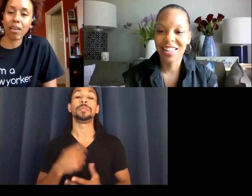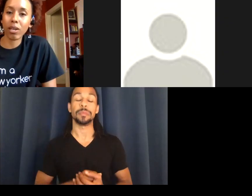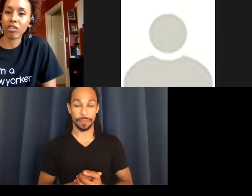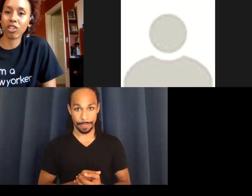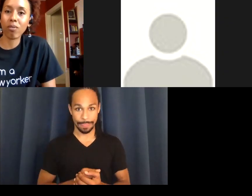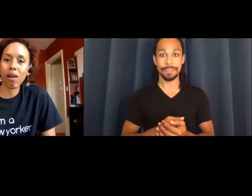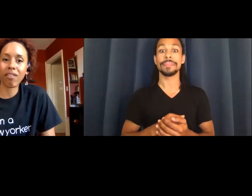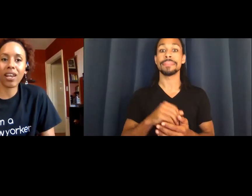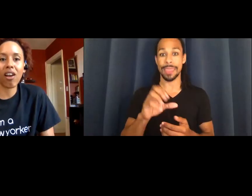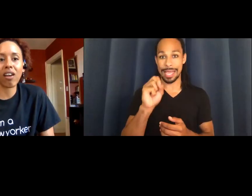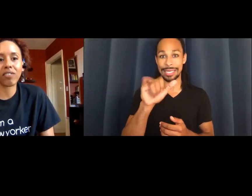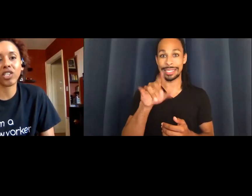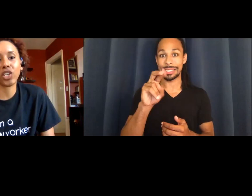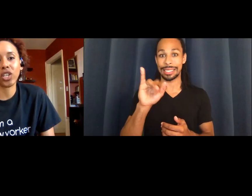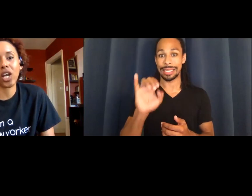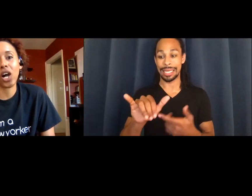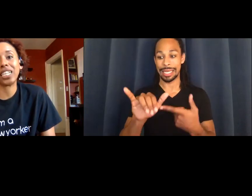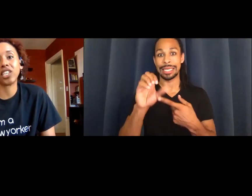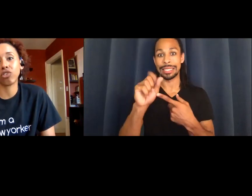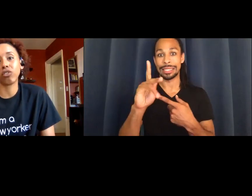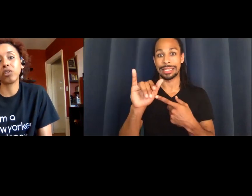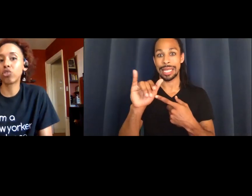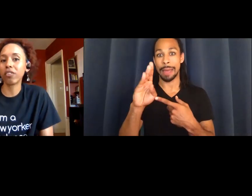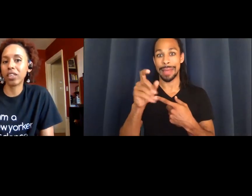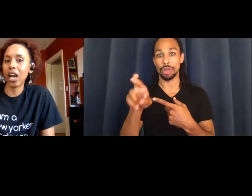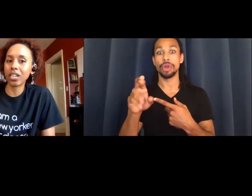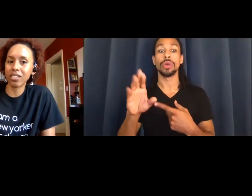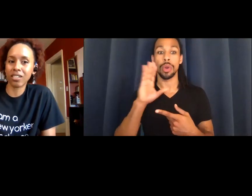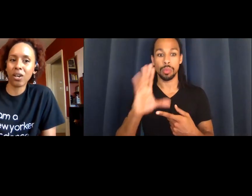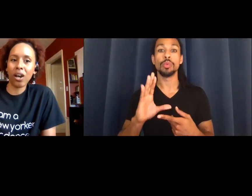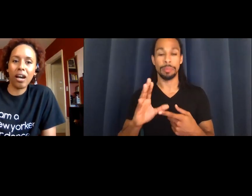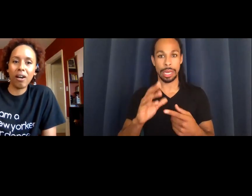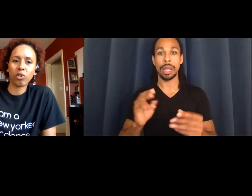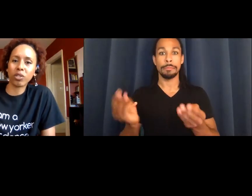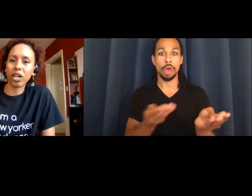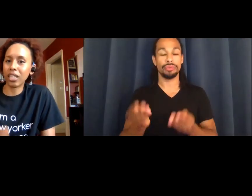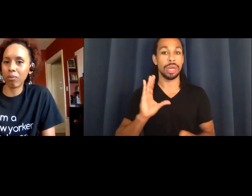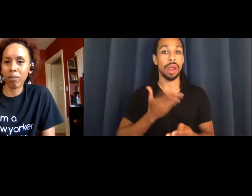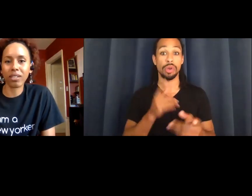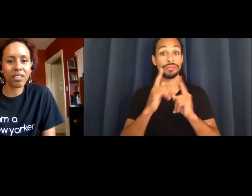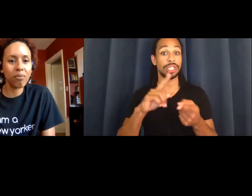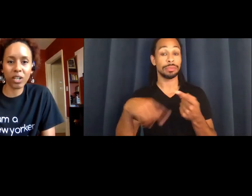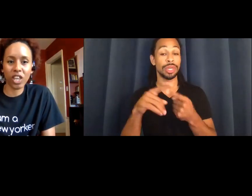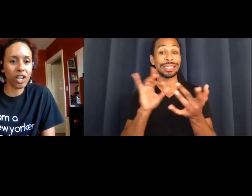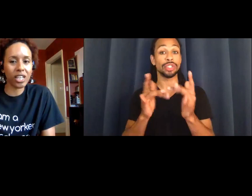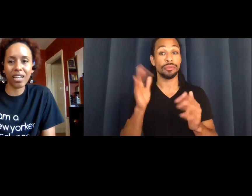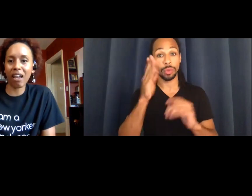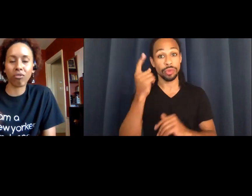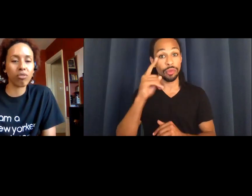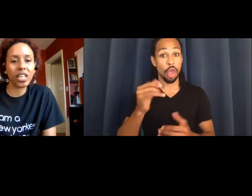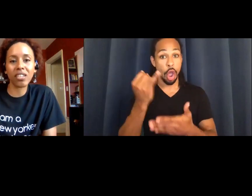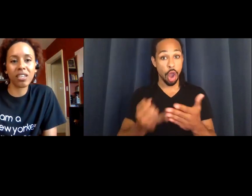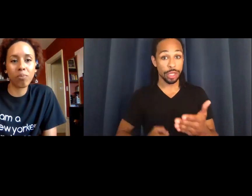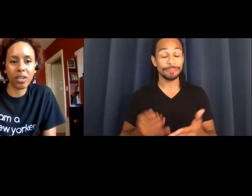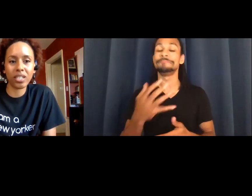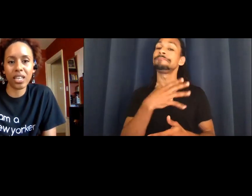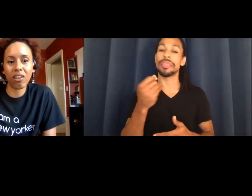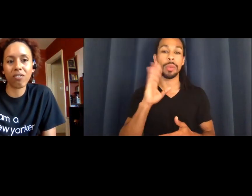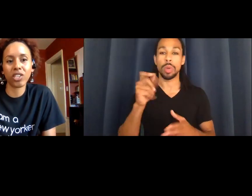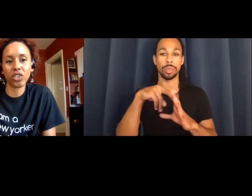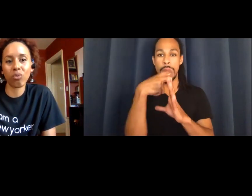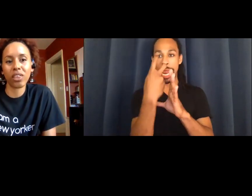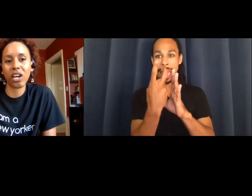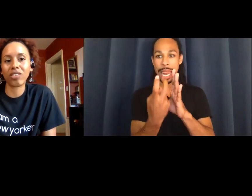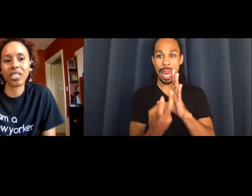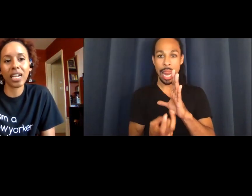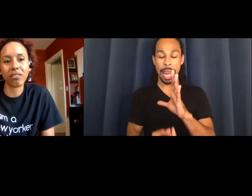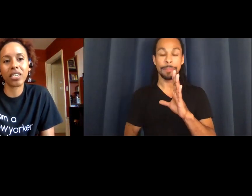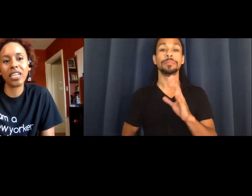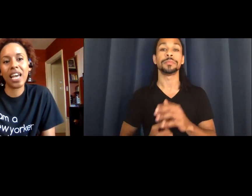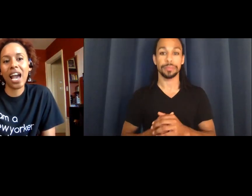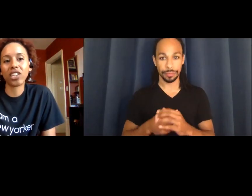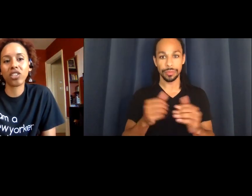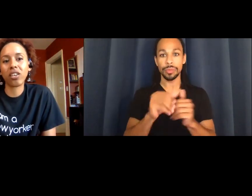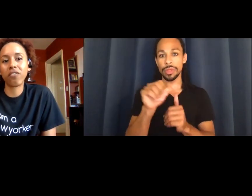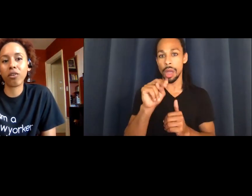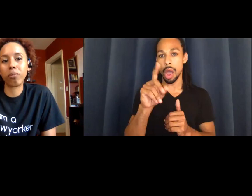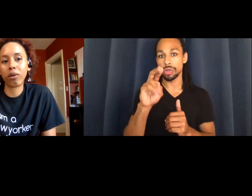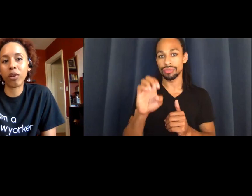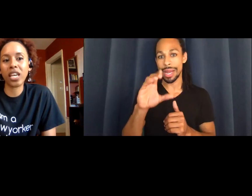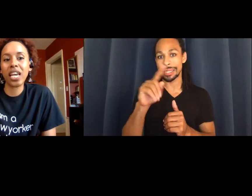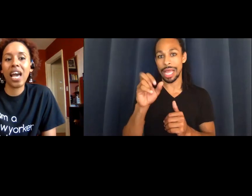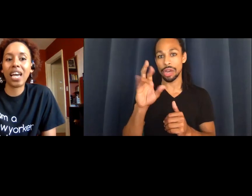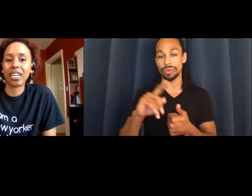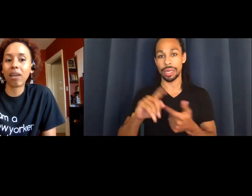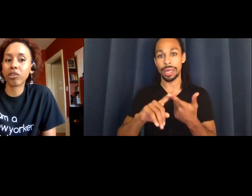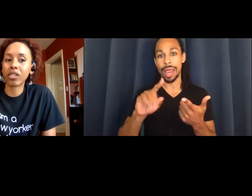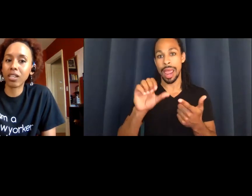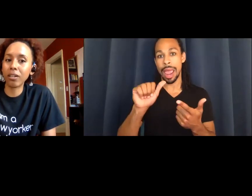will be moderating a digital future for the arts. They are going to dive really deep into